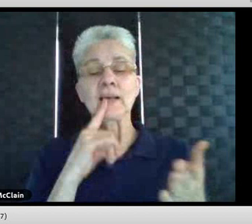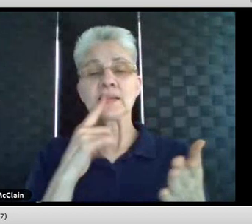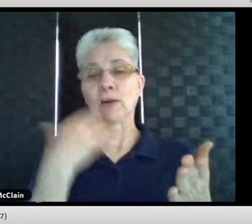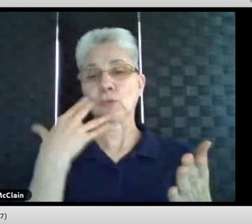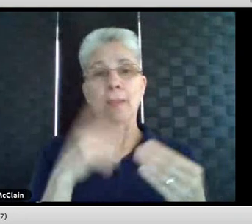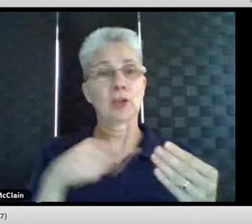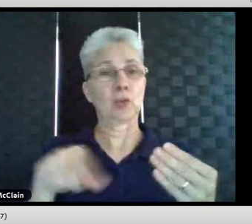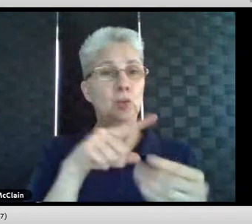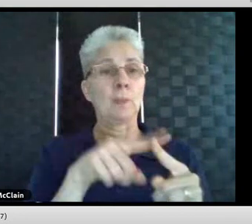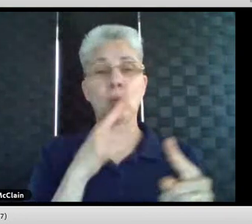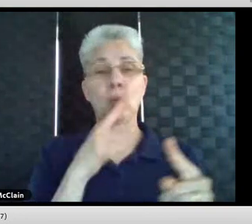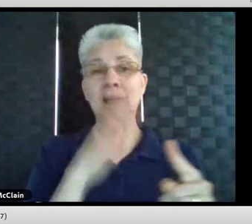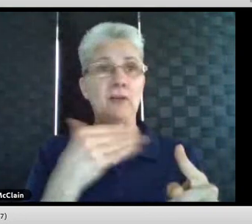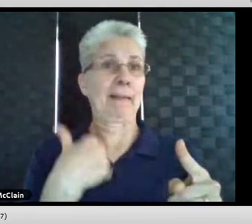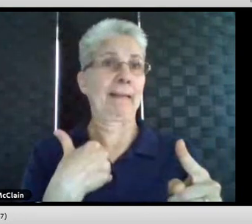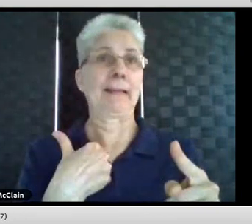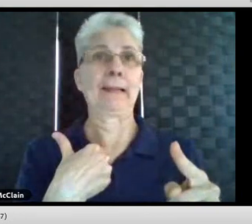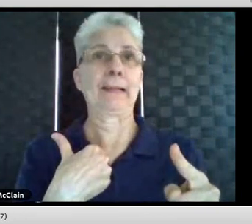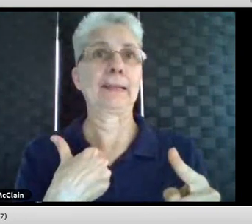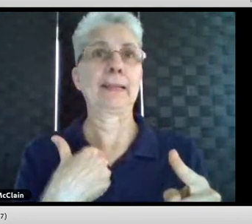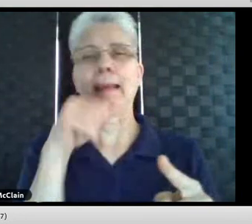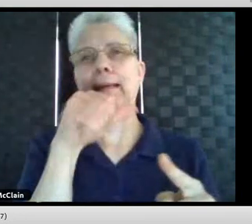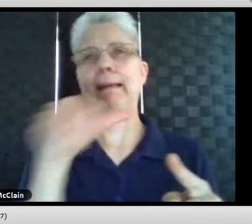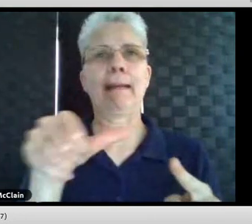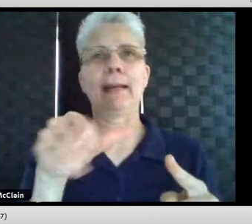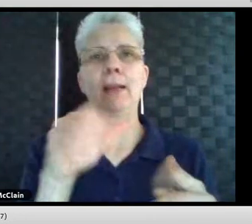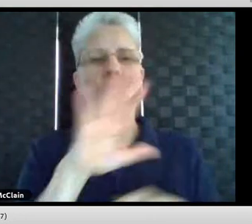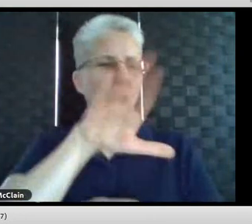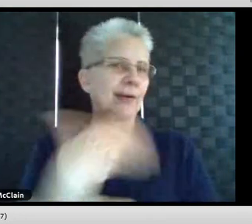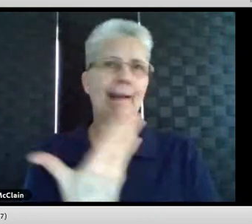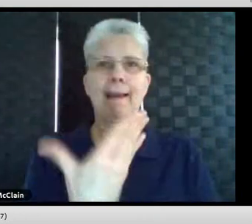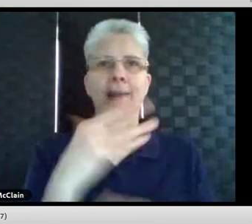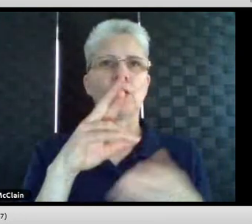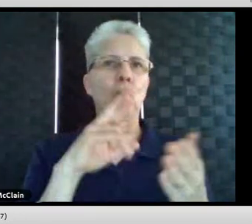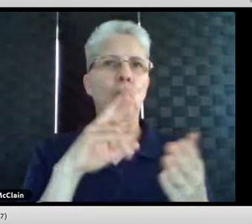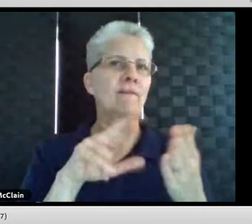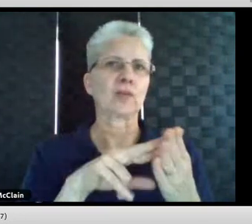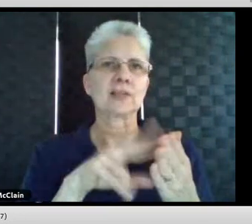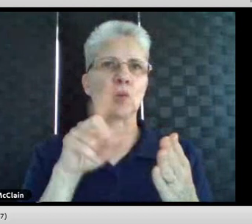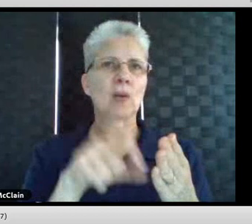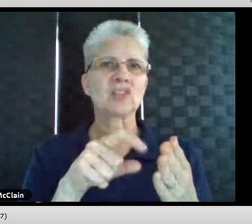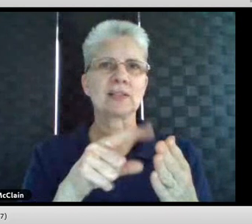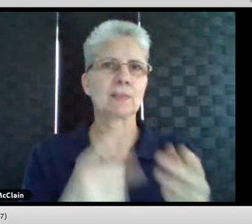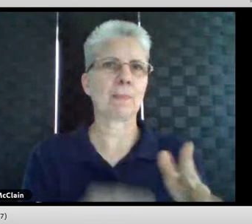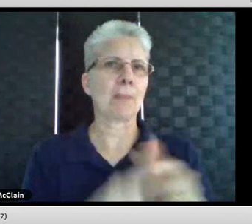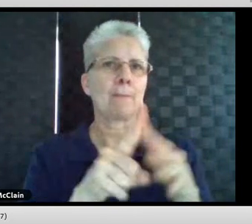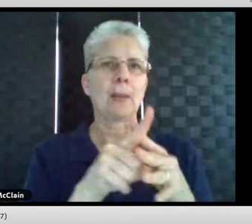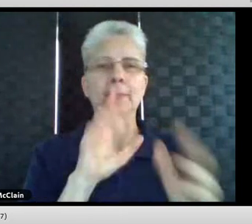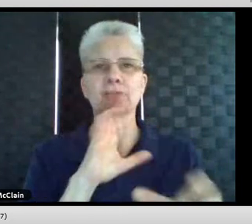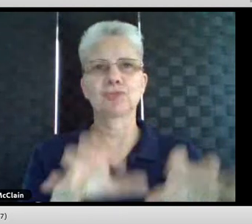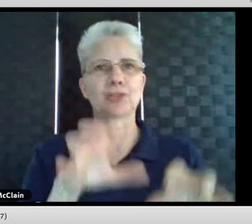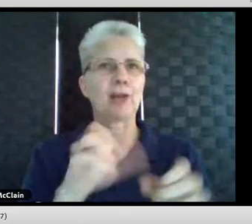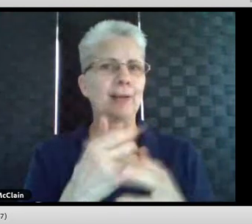but we never had hardly any overnight reference questions come in the chat or anything like that.